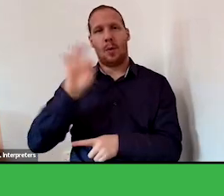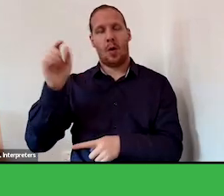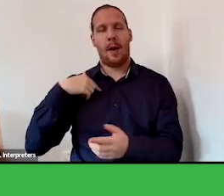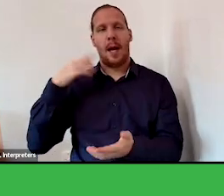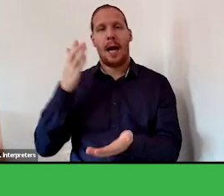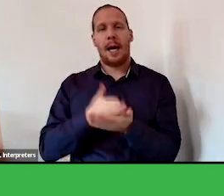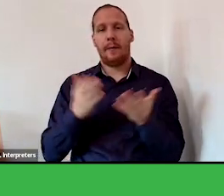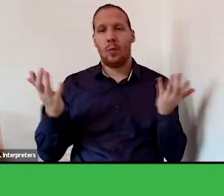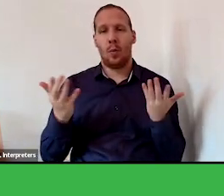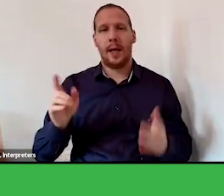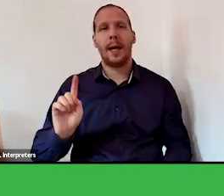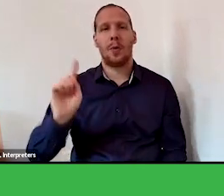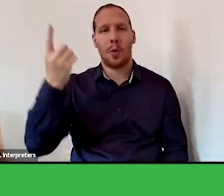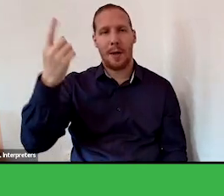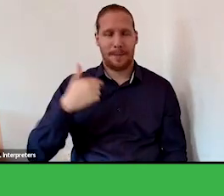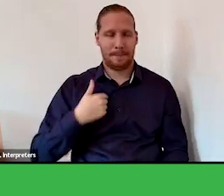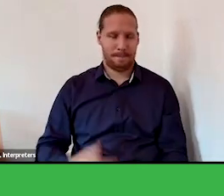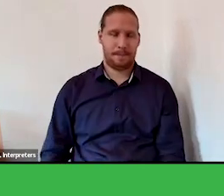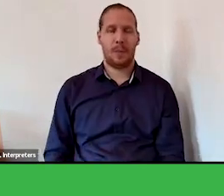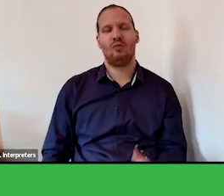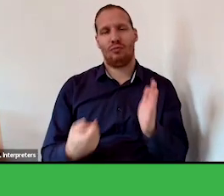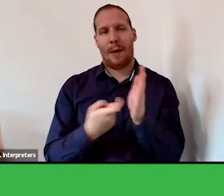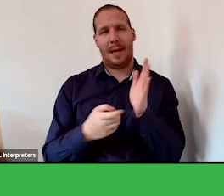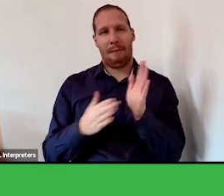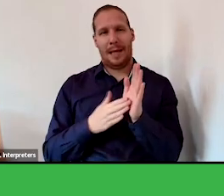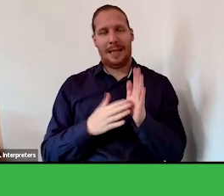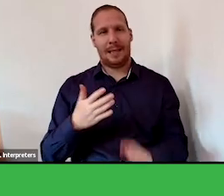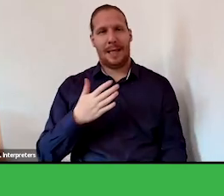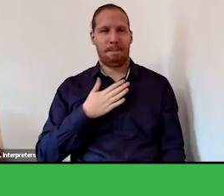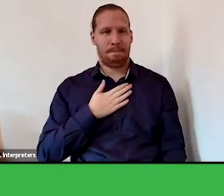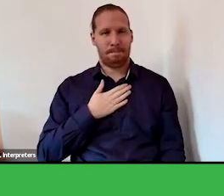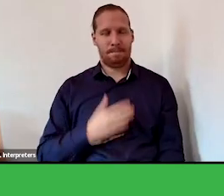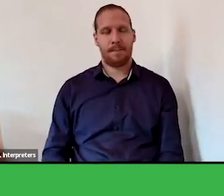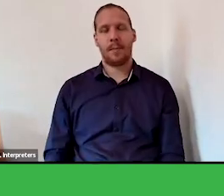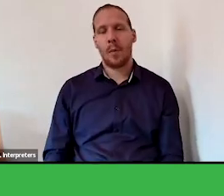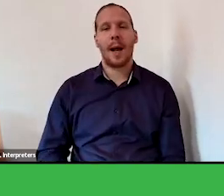Rebecca McKenzie So Kia ora everyone. I just want to say thank you so much for joining us today. You know,